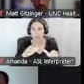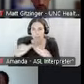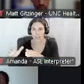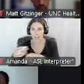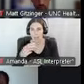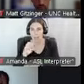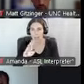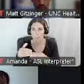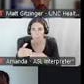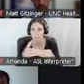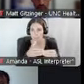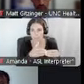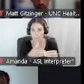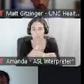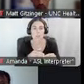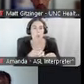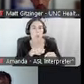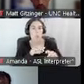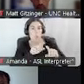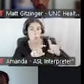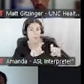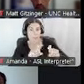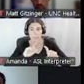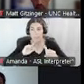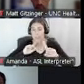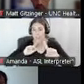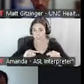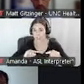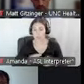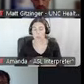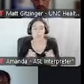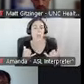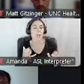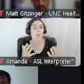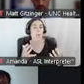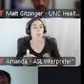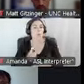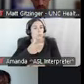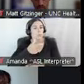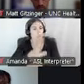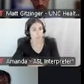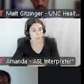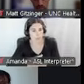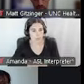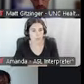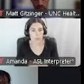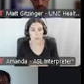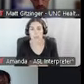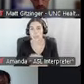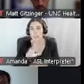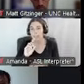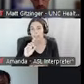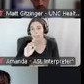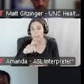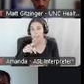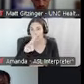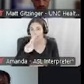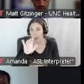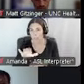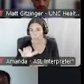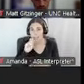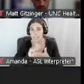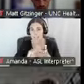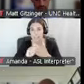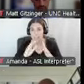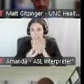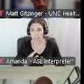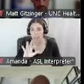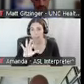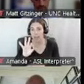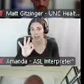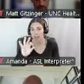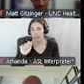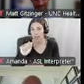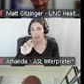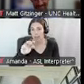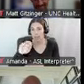and a Q&A session. At this time, I would like to turn it over to Deputy Secretary Fington.